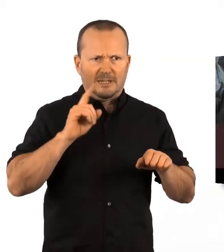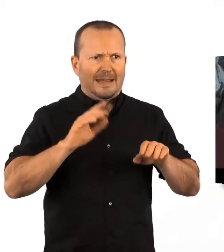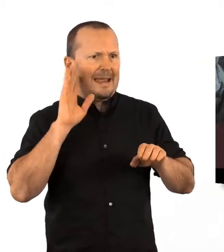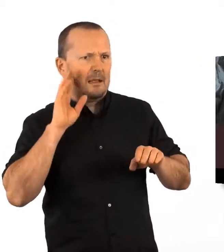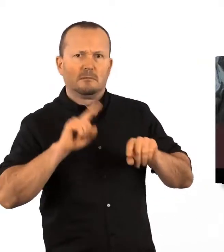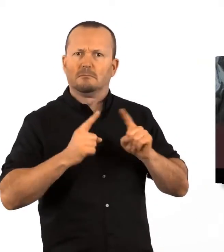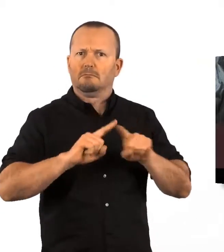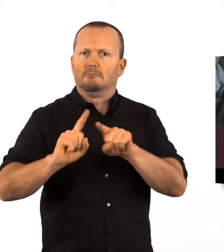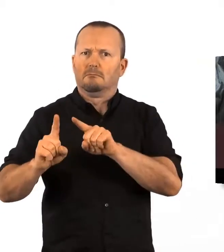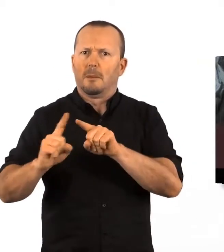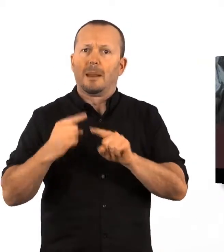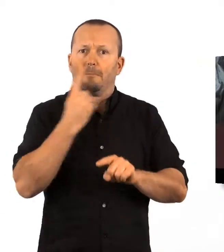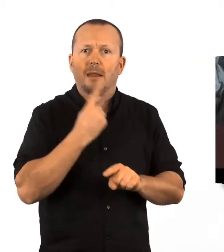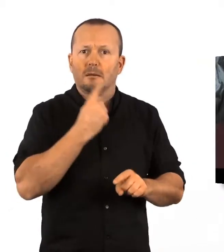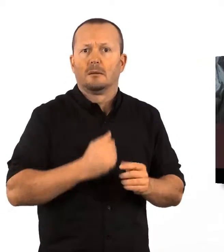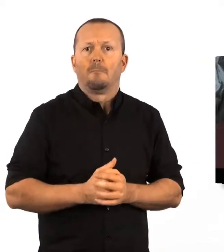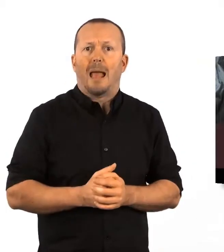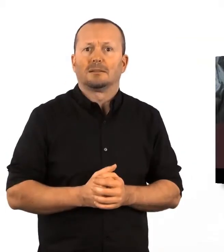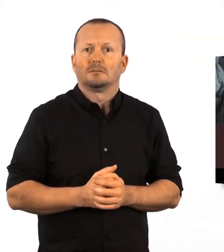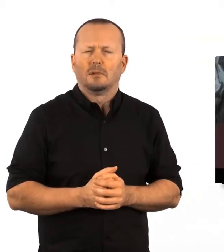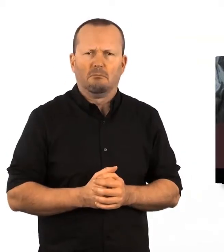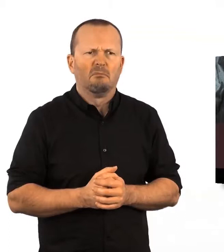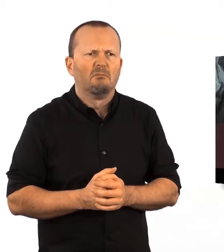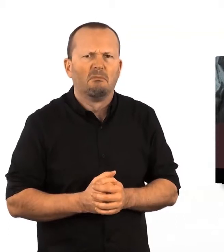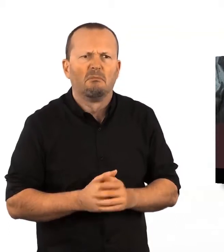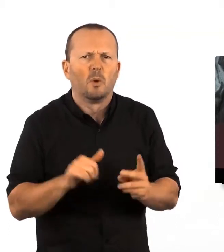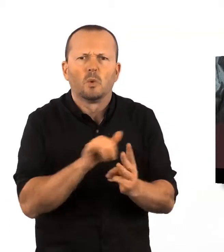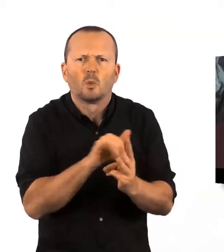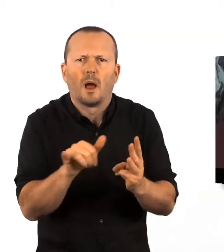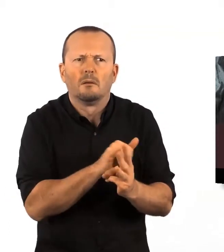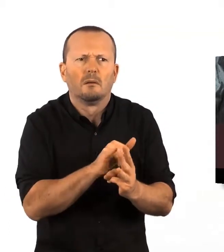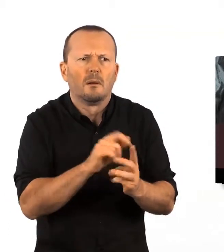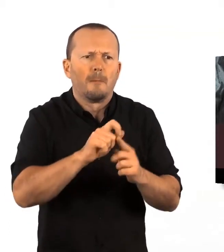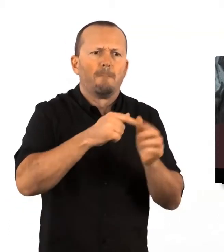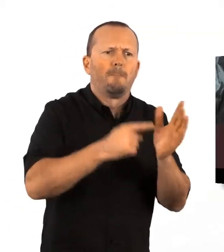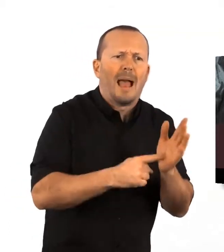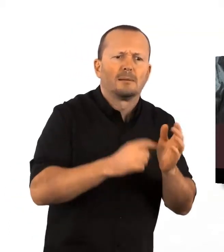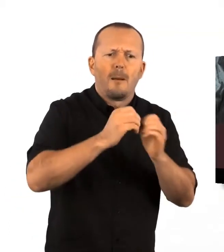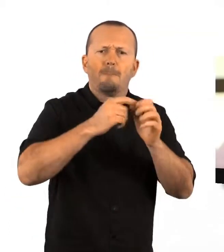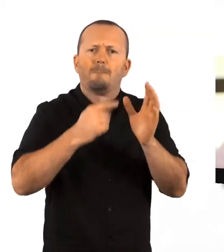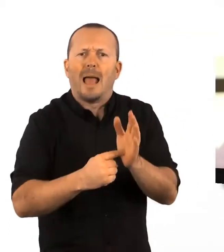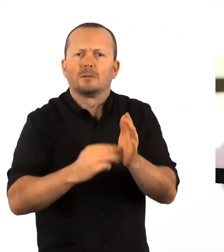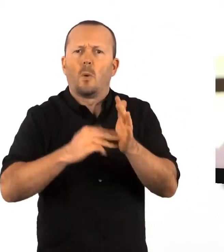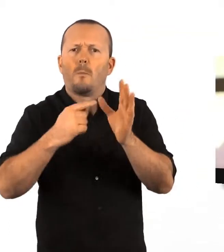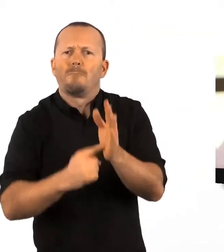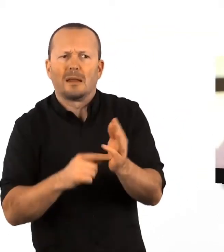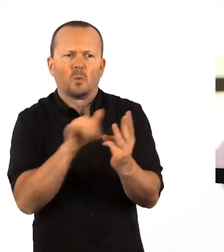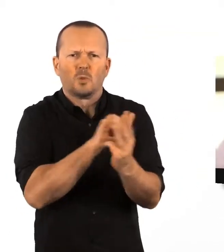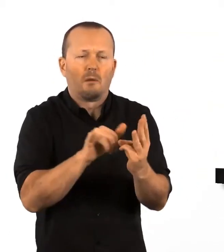But if I just give you the lip pattern, then you’re not really sure which of those three words I’ve actually said.